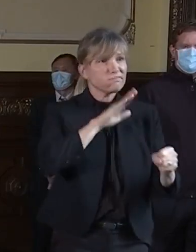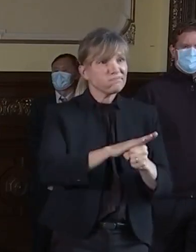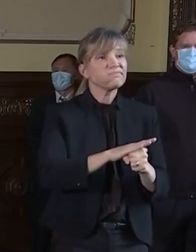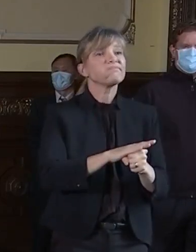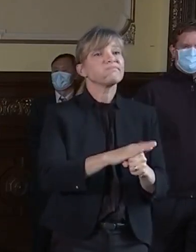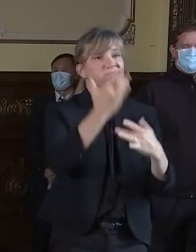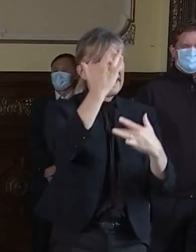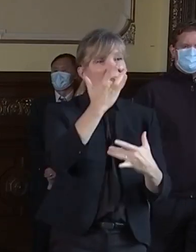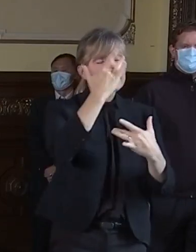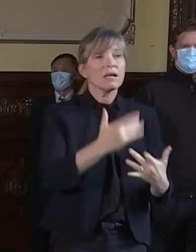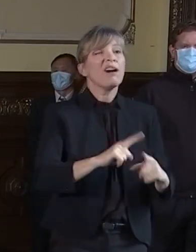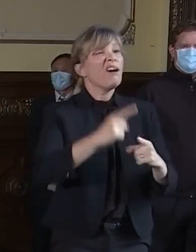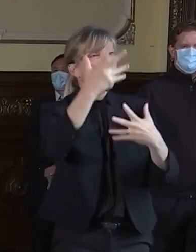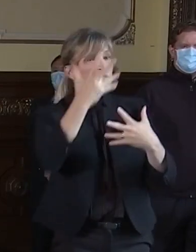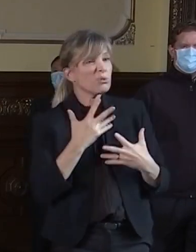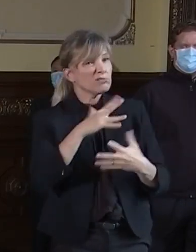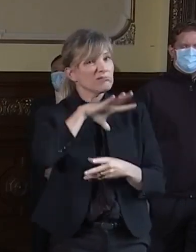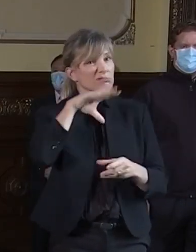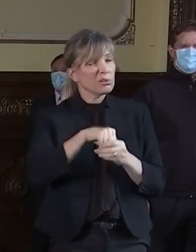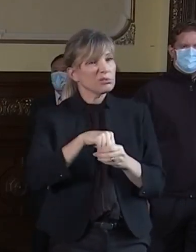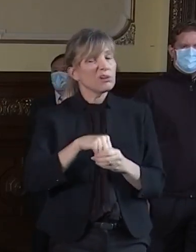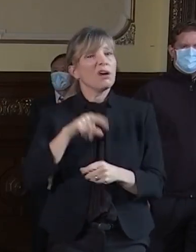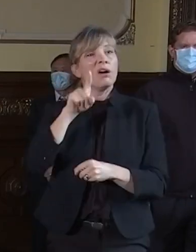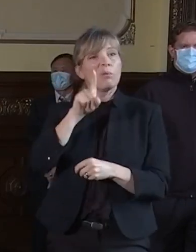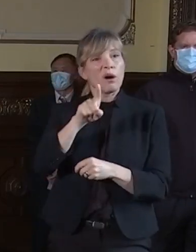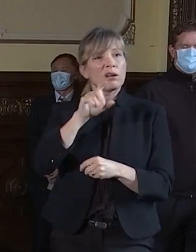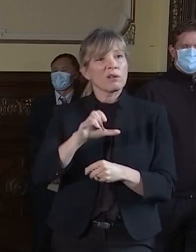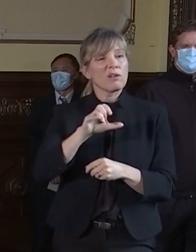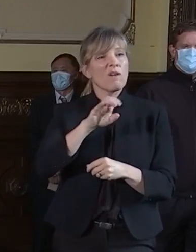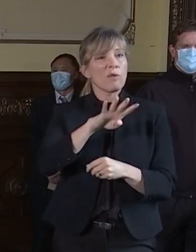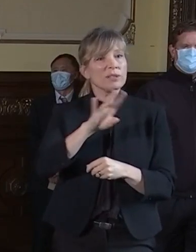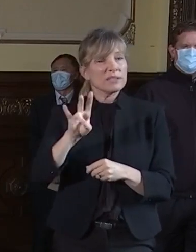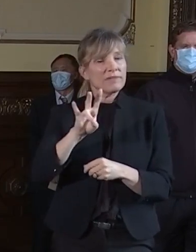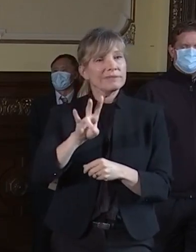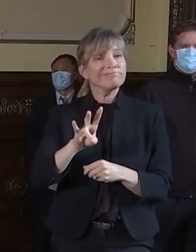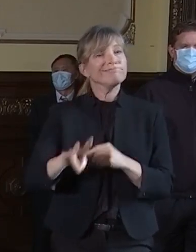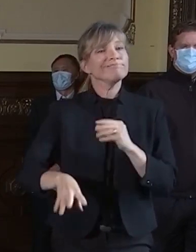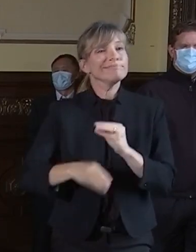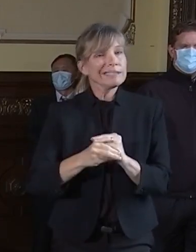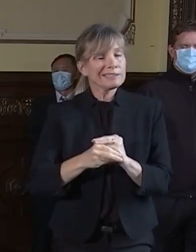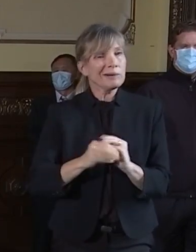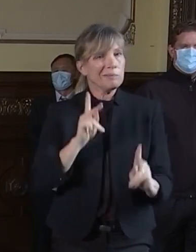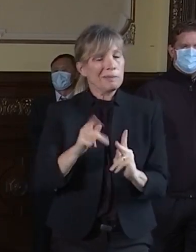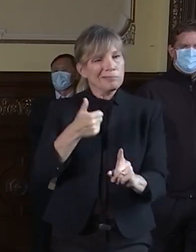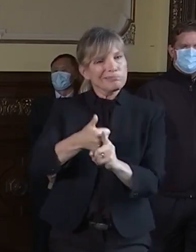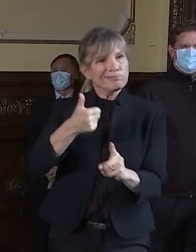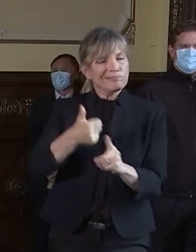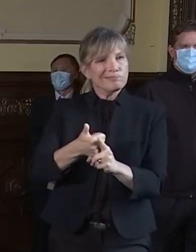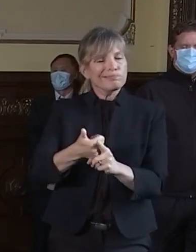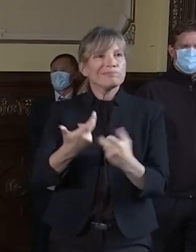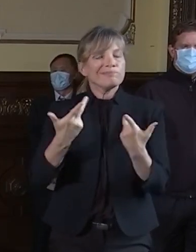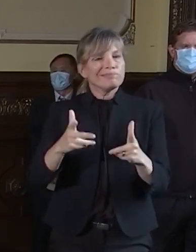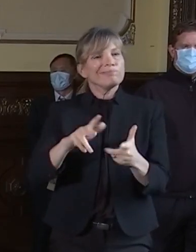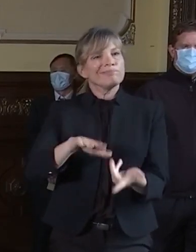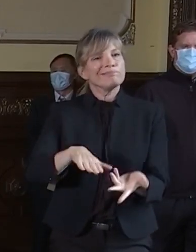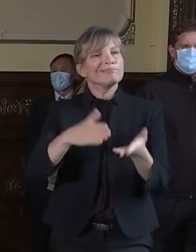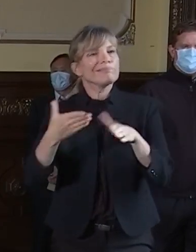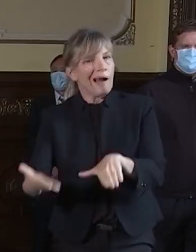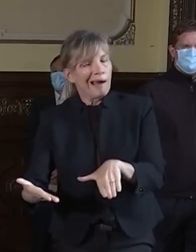WE NOW HAVE OVER 100,000 TOTAL CONFIRMED CASES AND, UNFORTUNATELY, THAT INCLUDES 147 ADDITIONAL PEOPLE WHO WERE